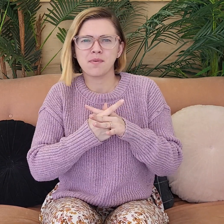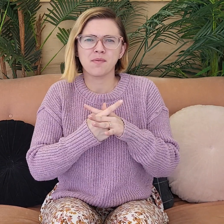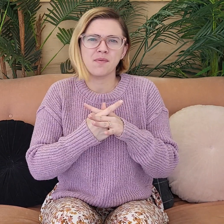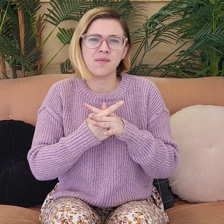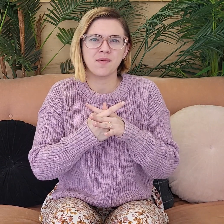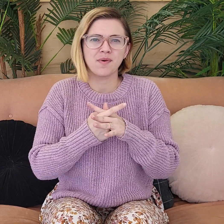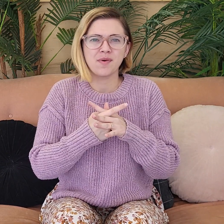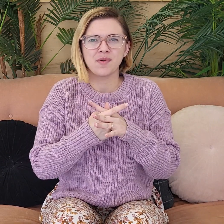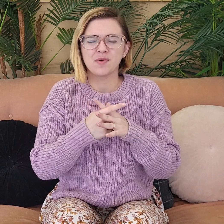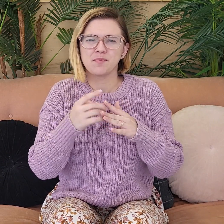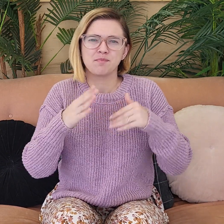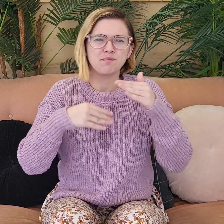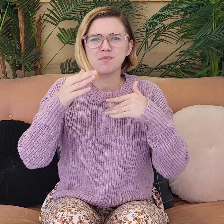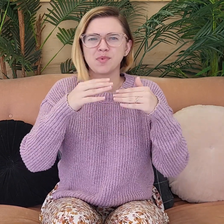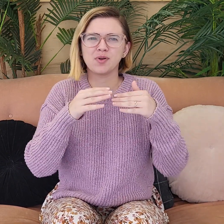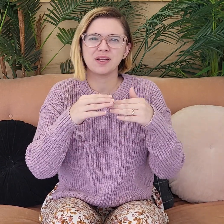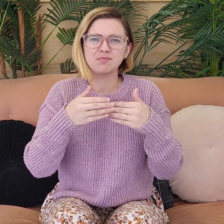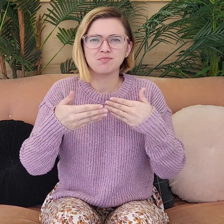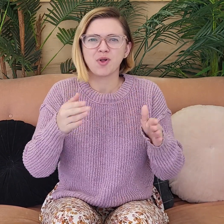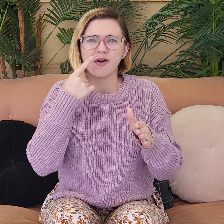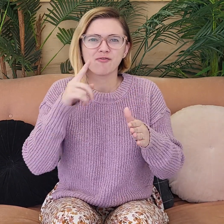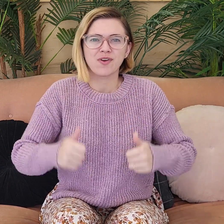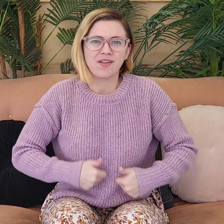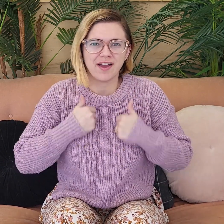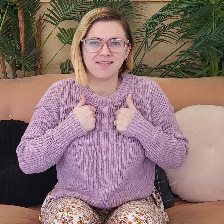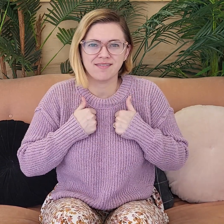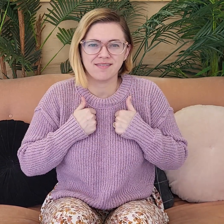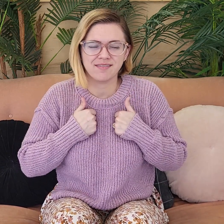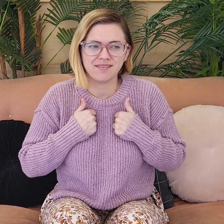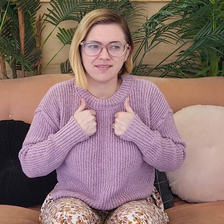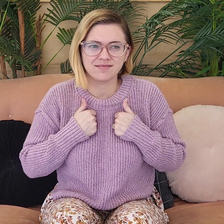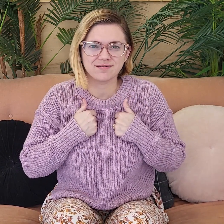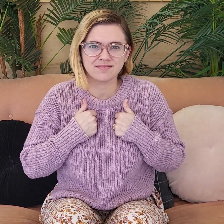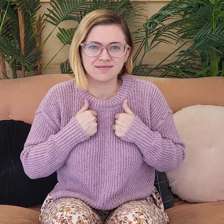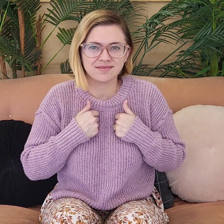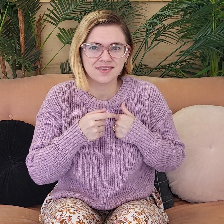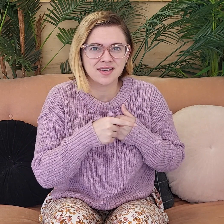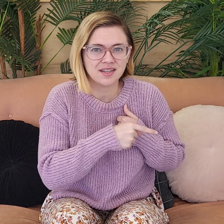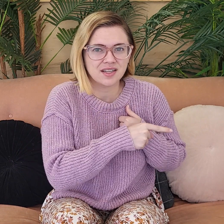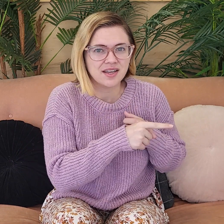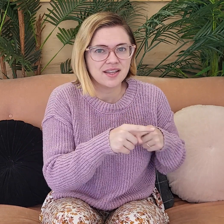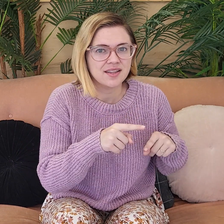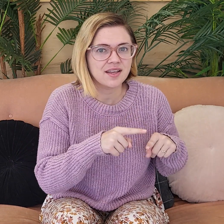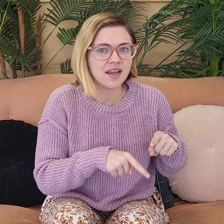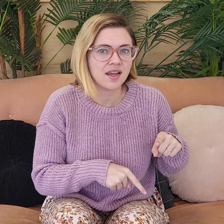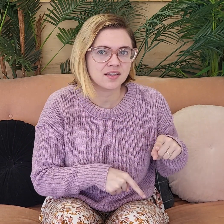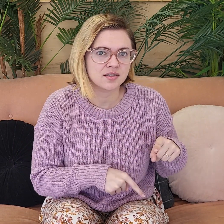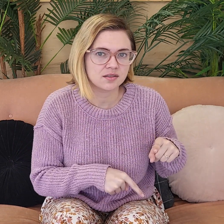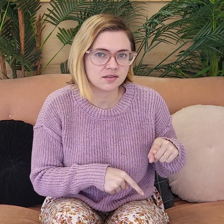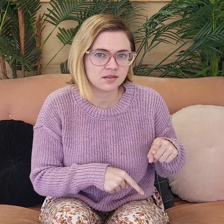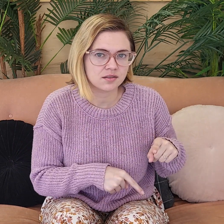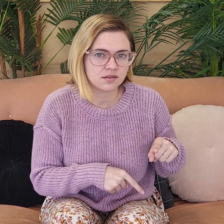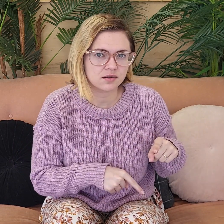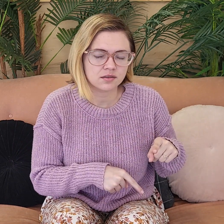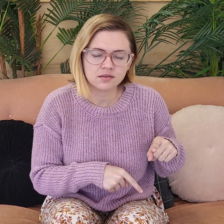that beginning building block for life. But they can't.